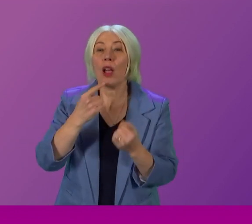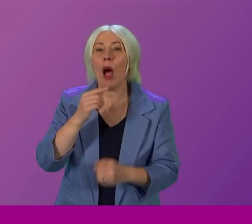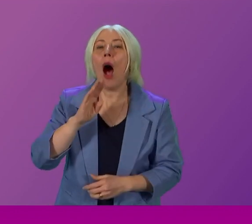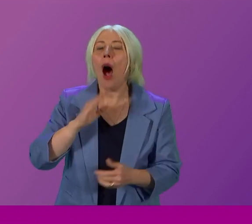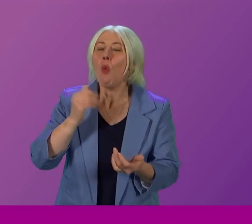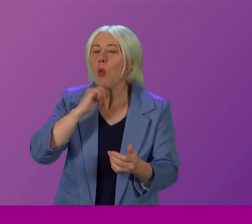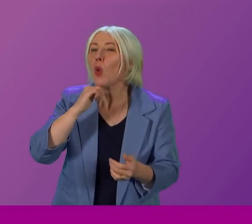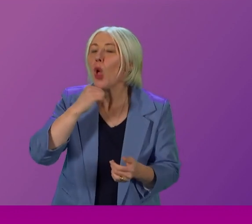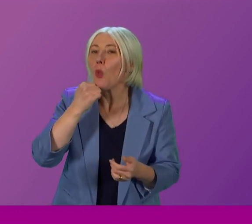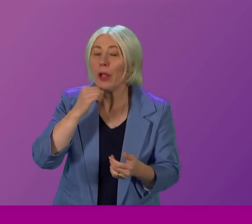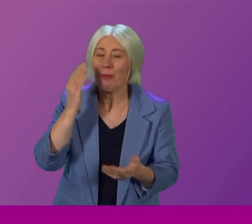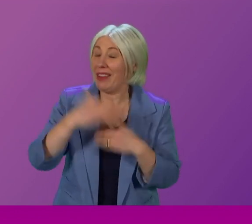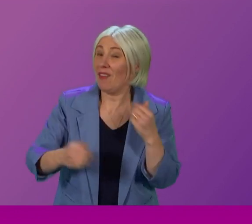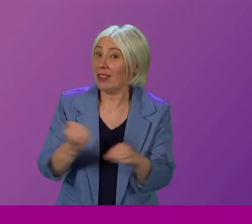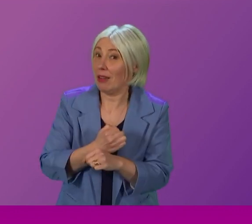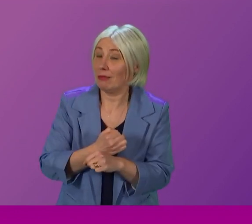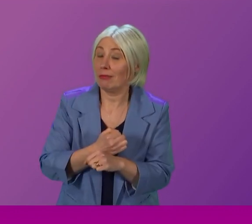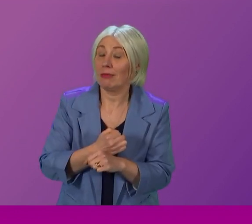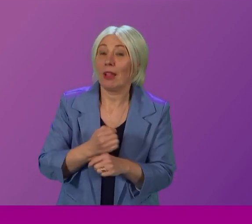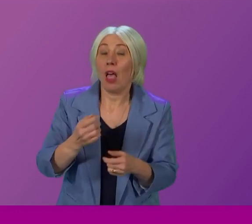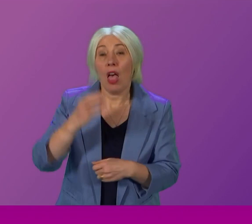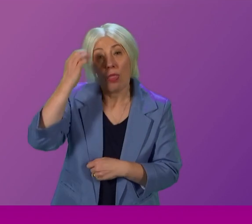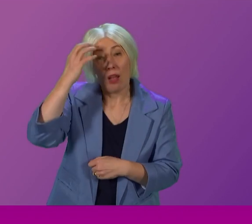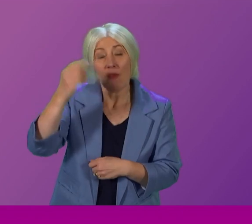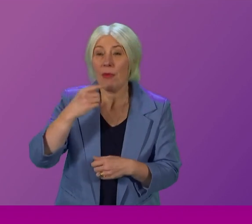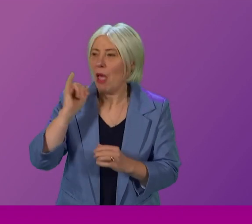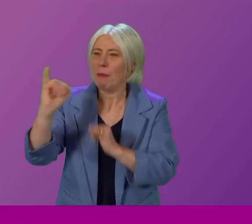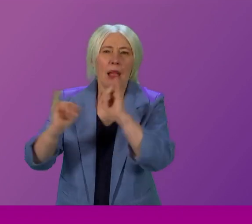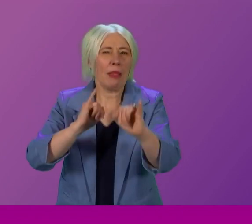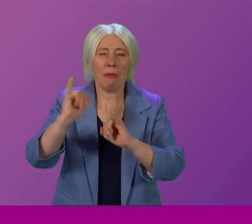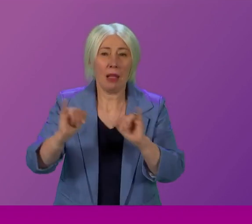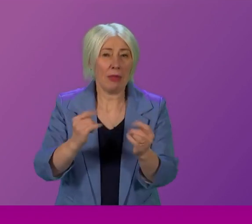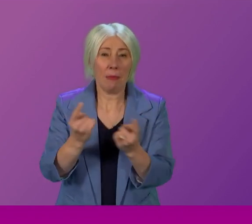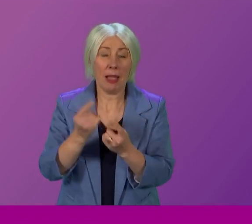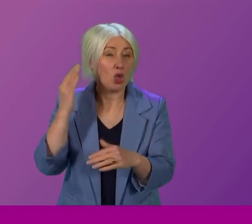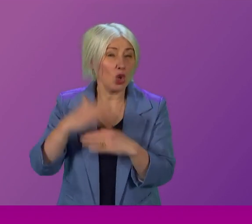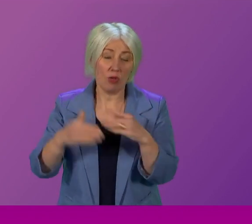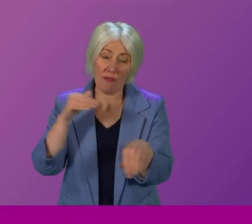done, and her Government seeks to blame events that should never have impacted the timetable.